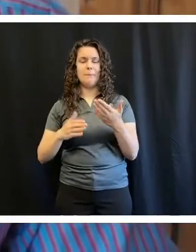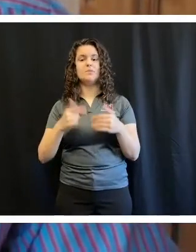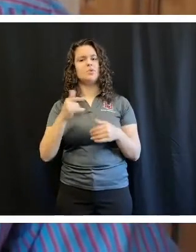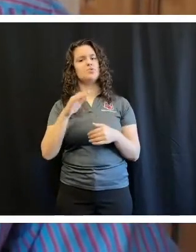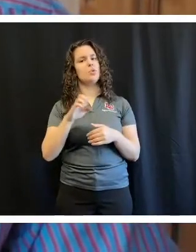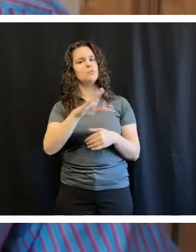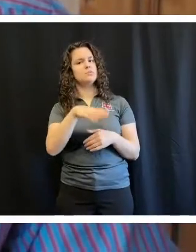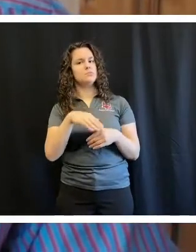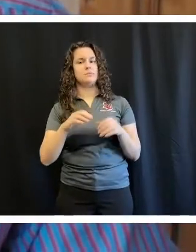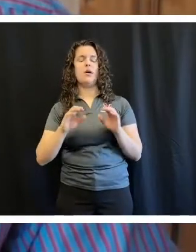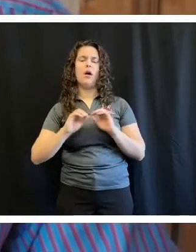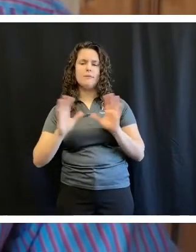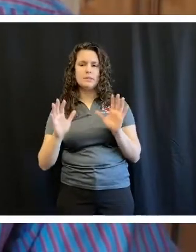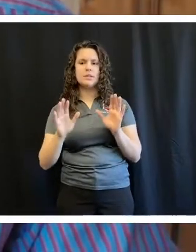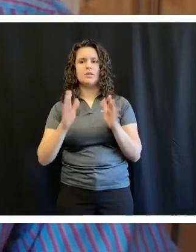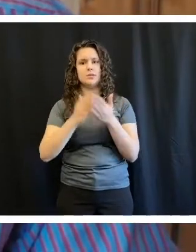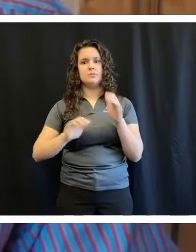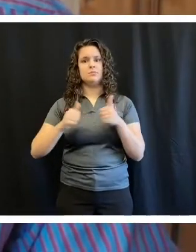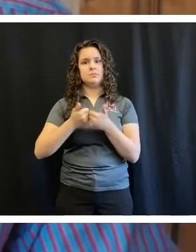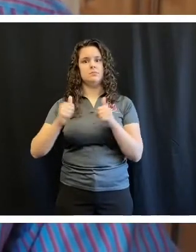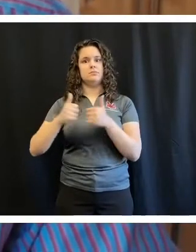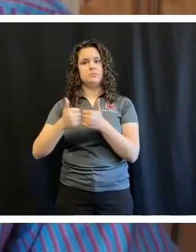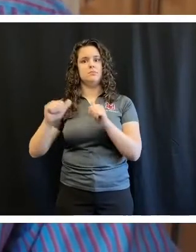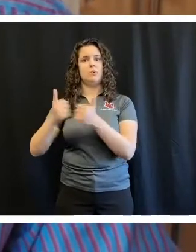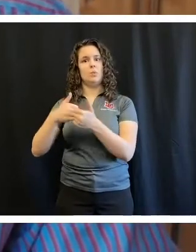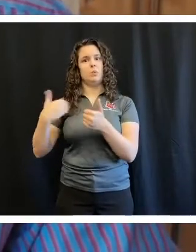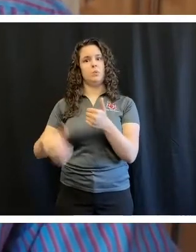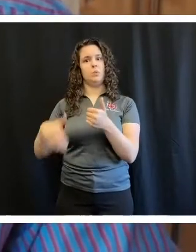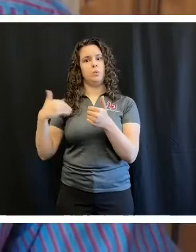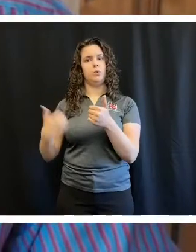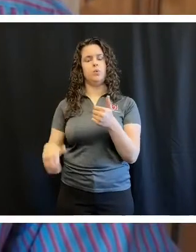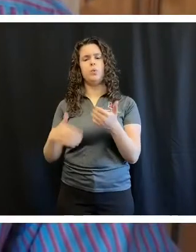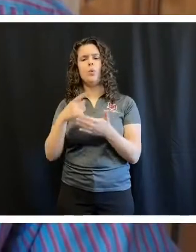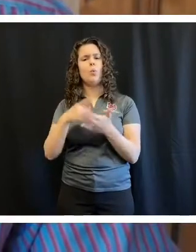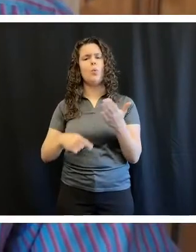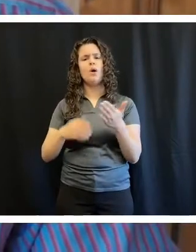in such a momentous move. What are some of the best examples of successes you've seen?